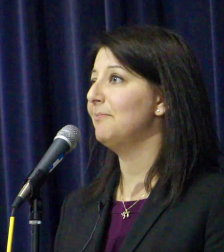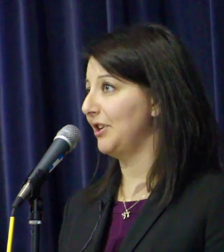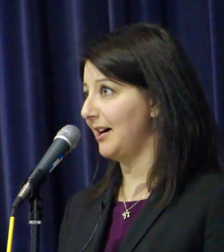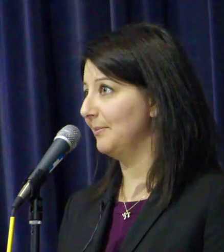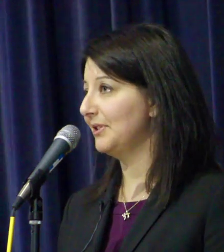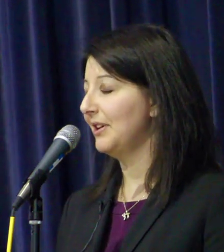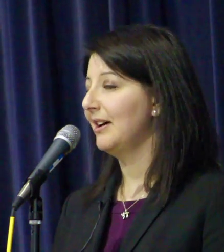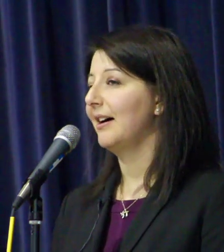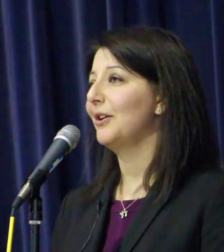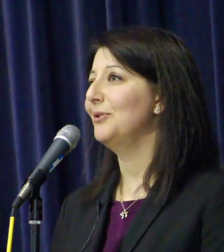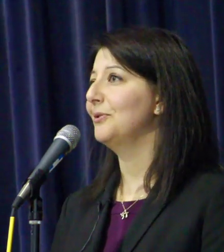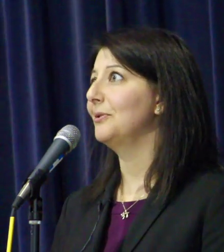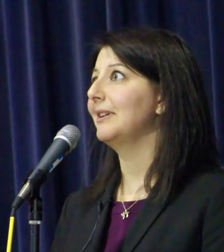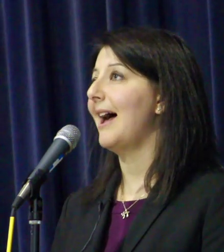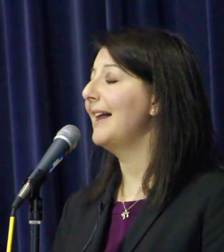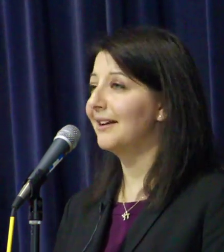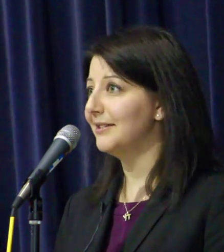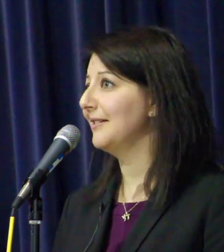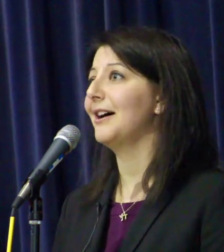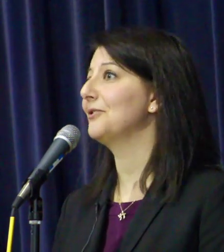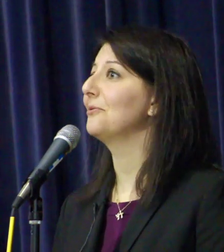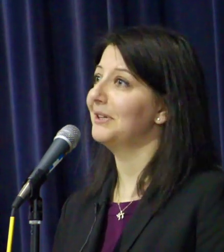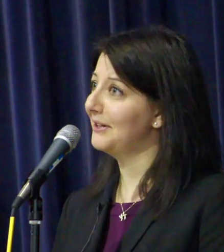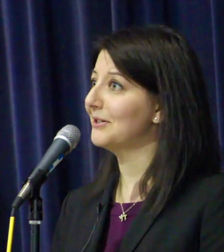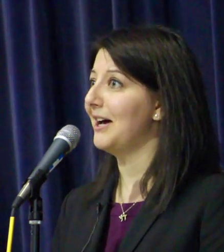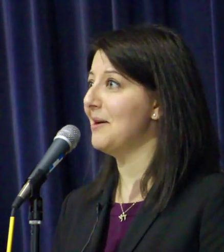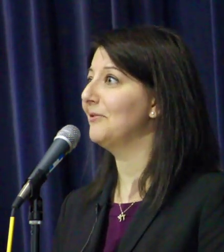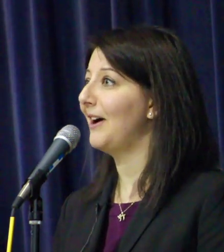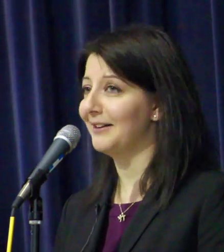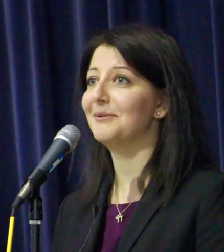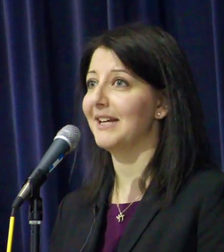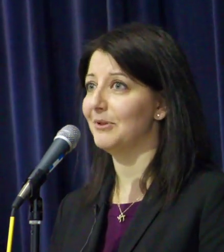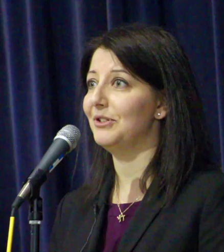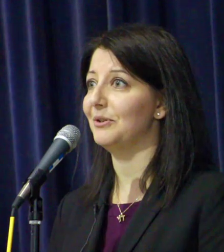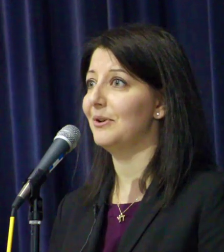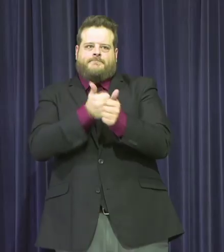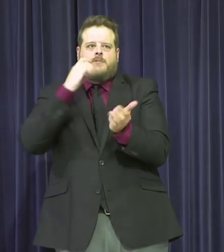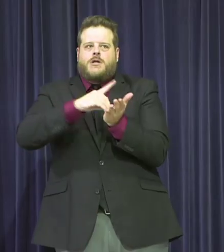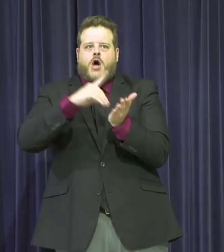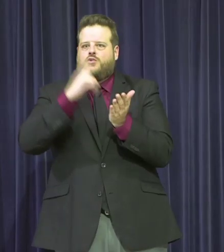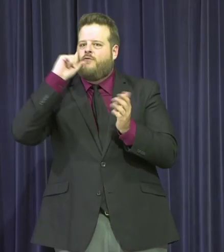time jobs, who hadn't gone to the doctor in a really long time, finally was able to.